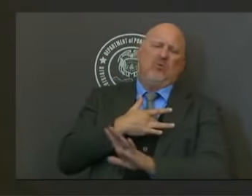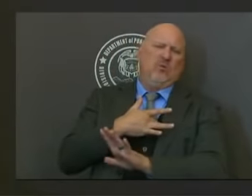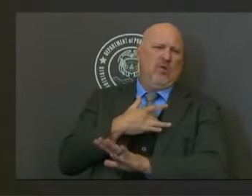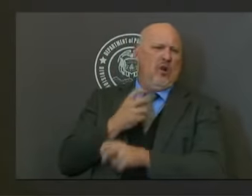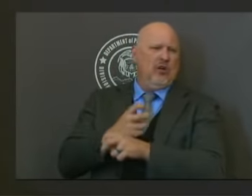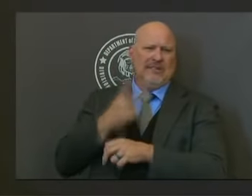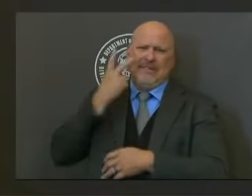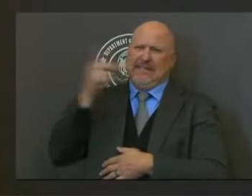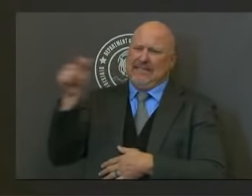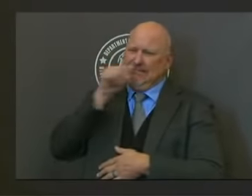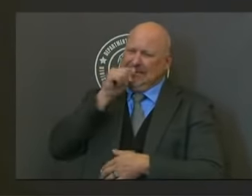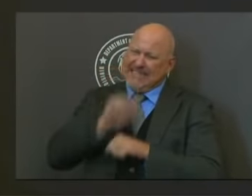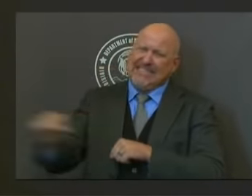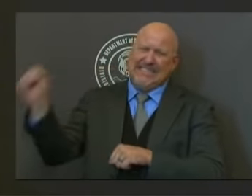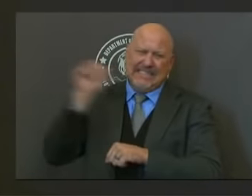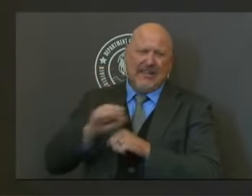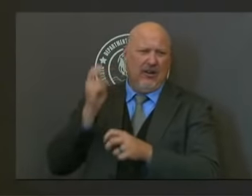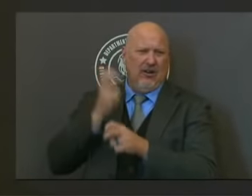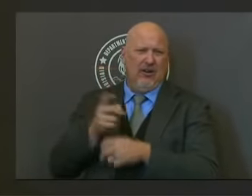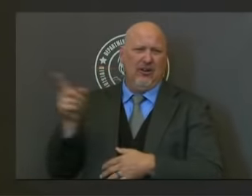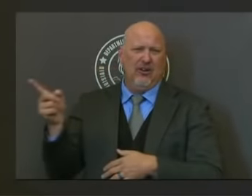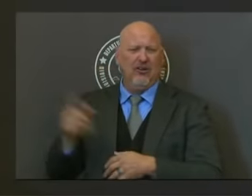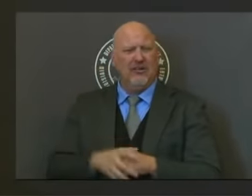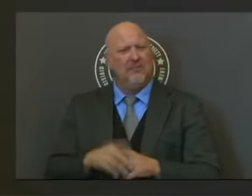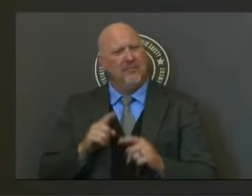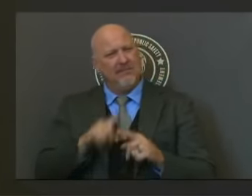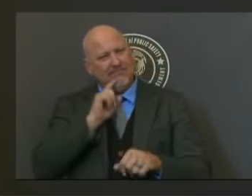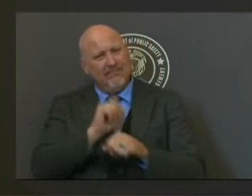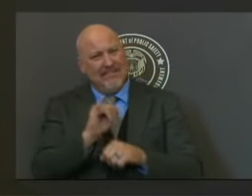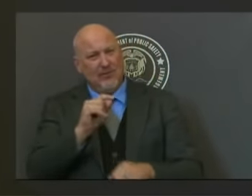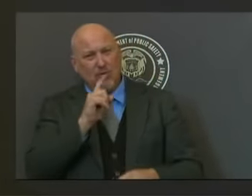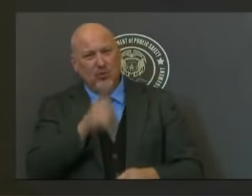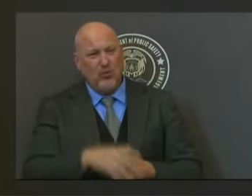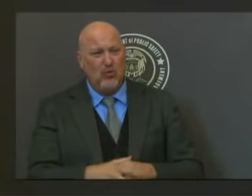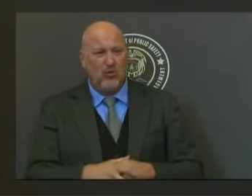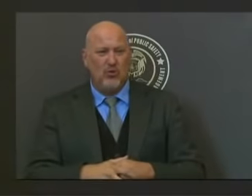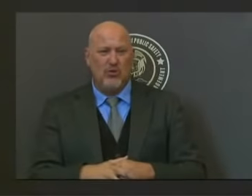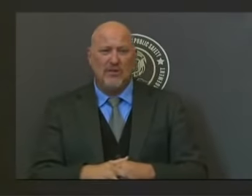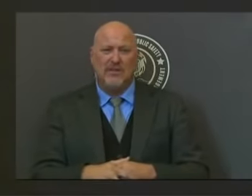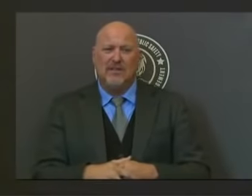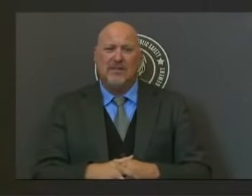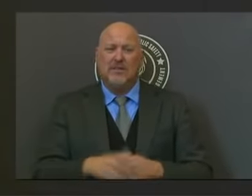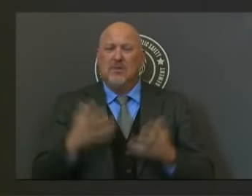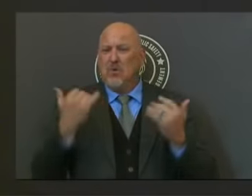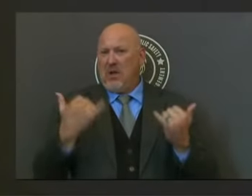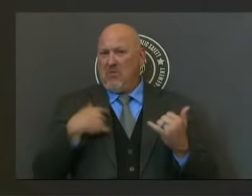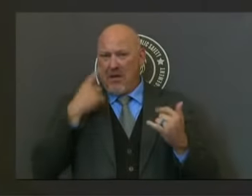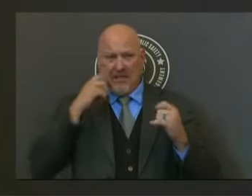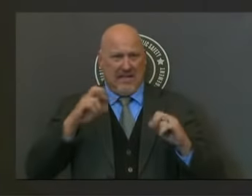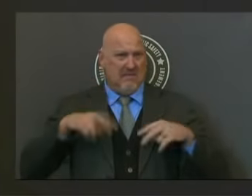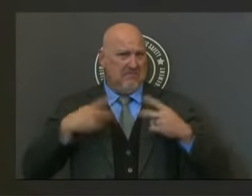that through the miracle of technology around see if we can